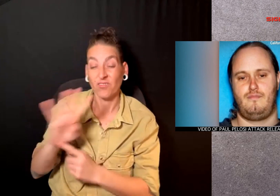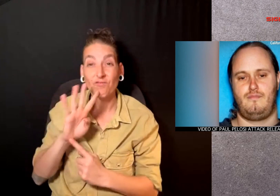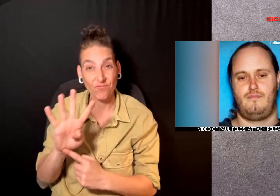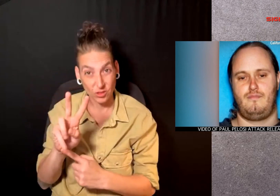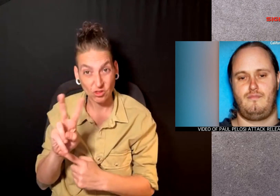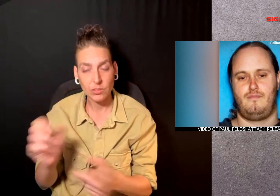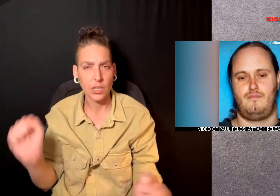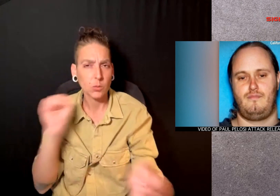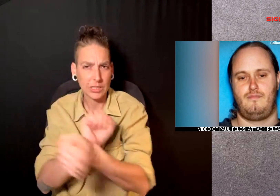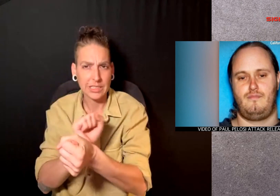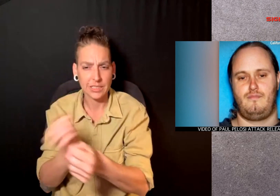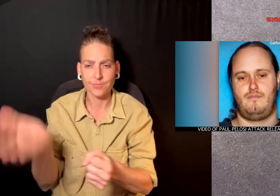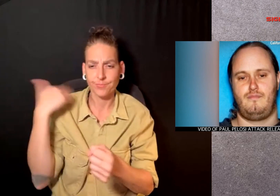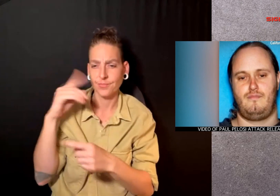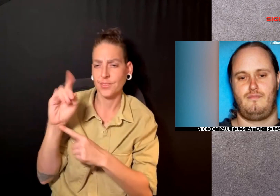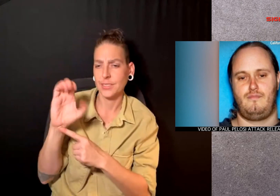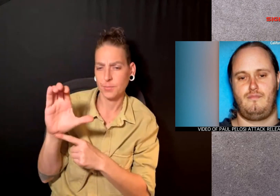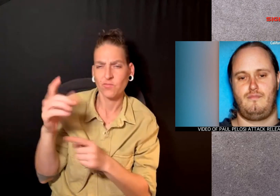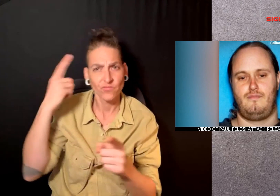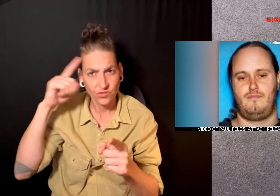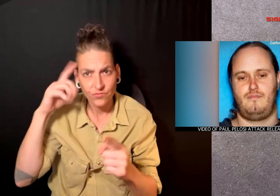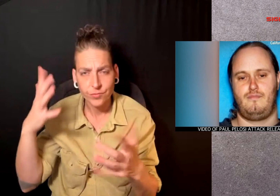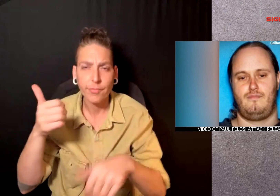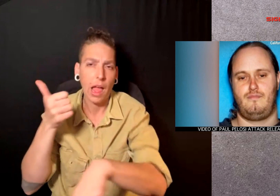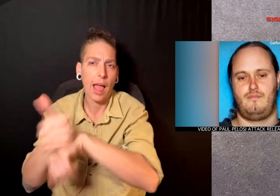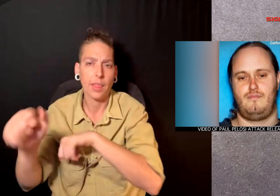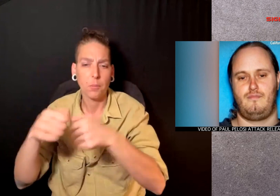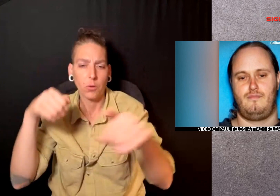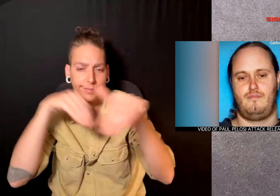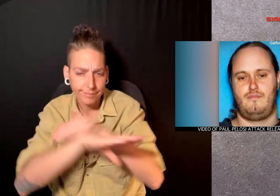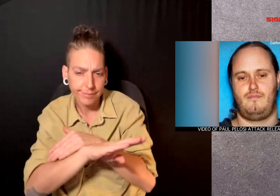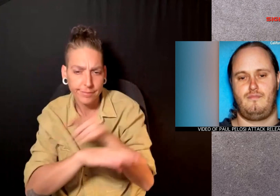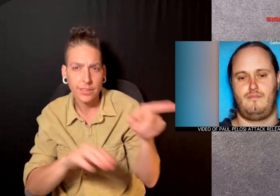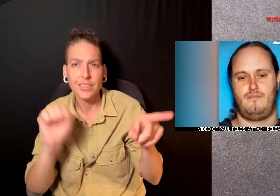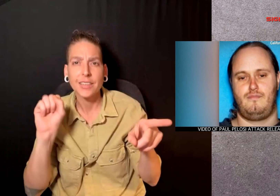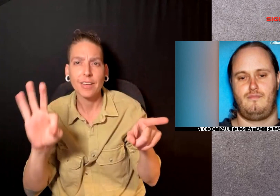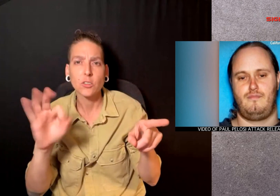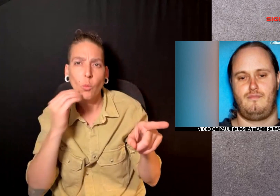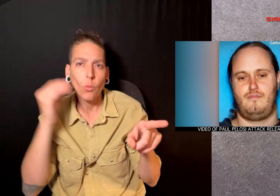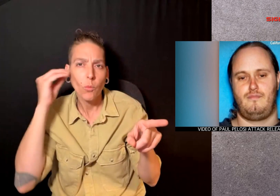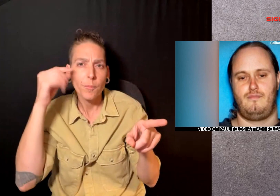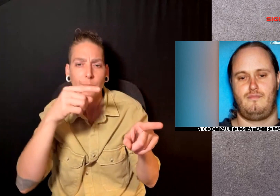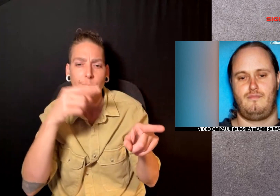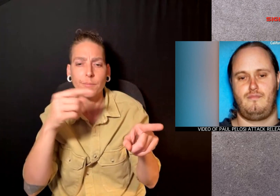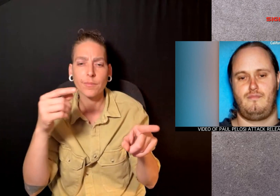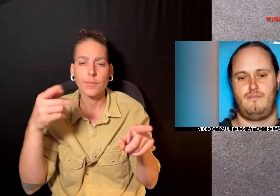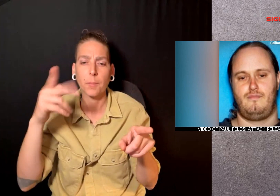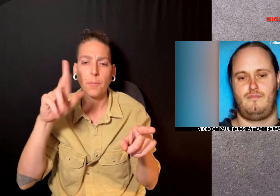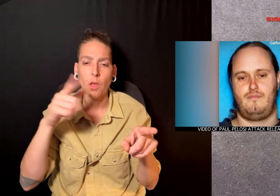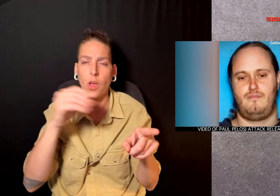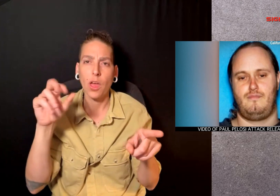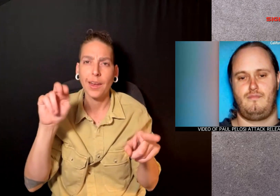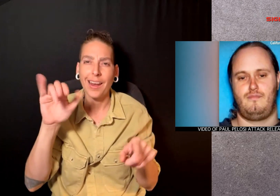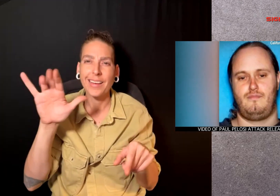42-year-old David Depape was arrested in December for allegedly breaking into the